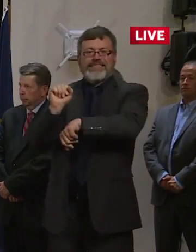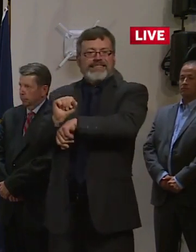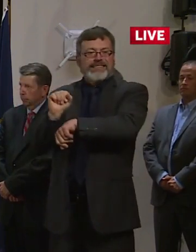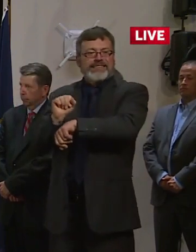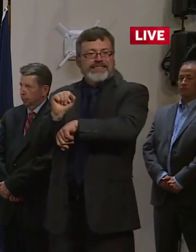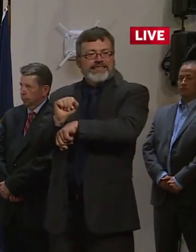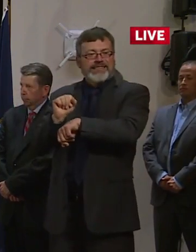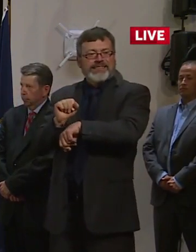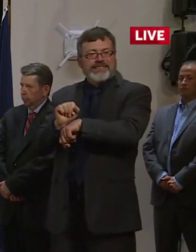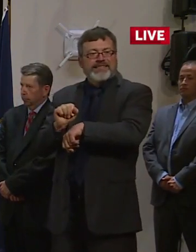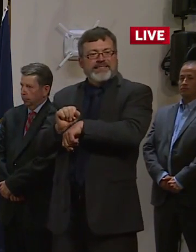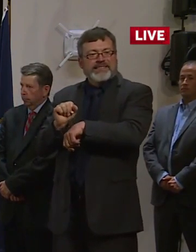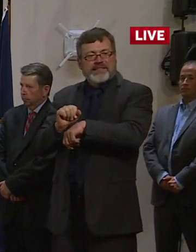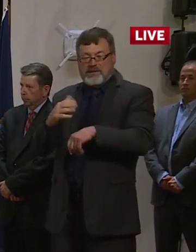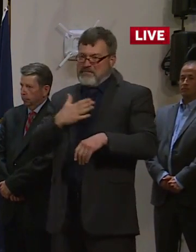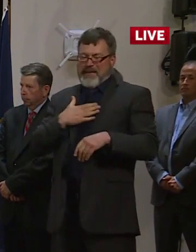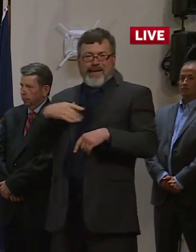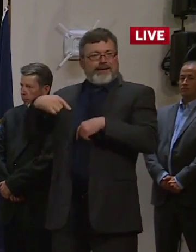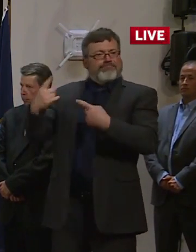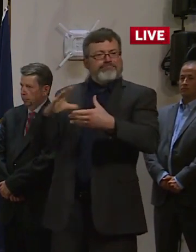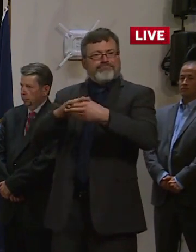81.8% OF THE 18 PLUS.